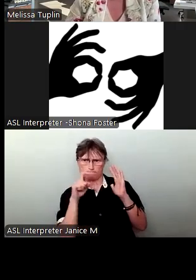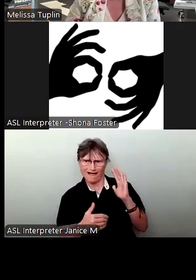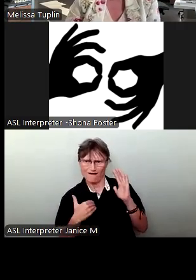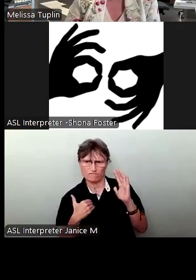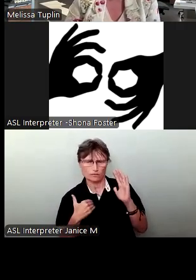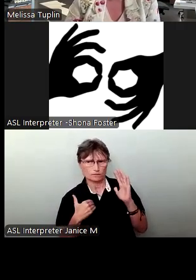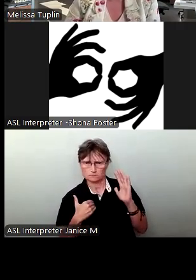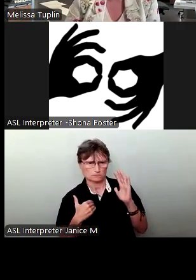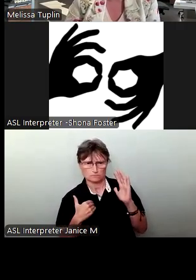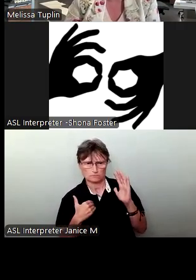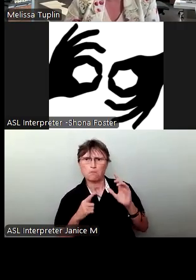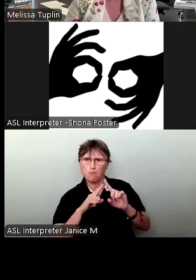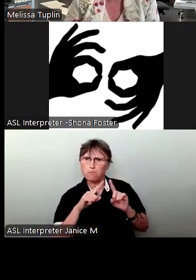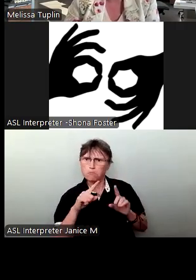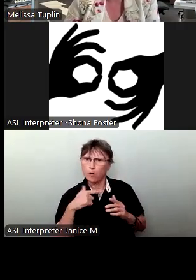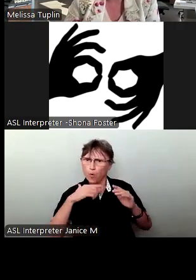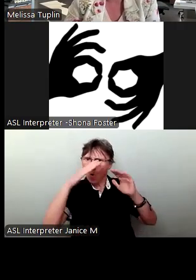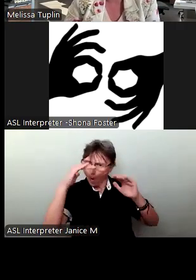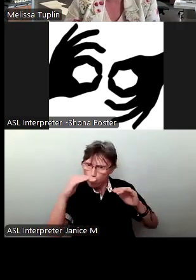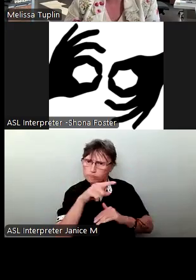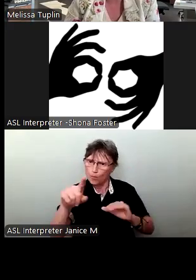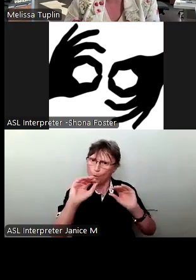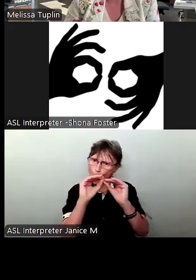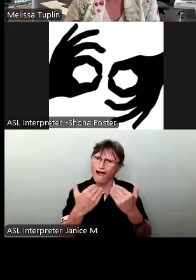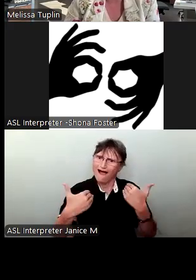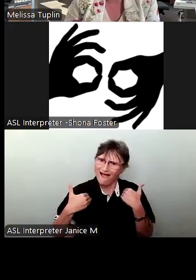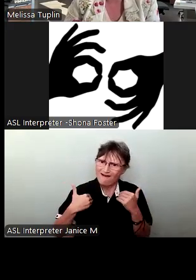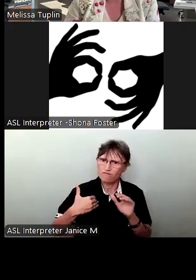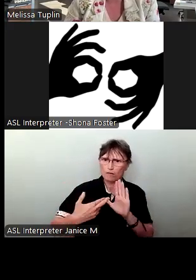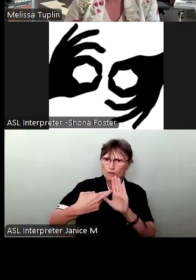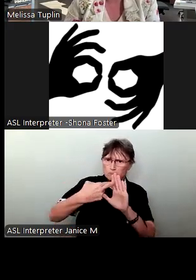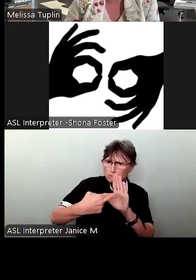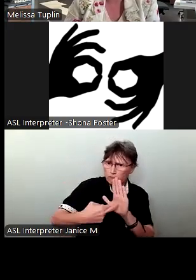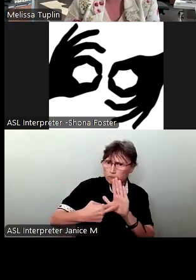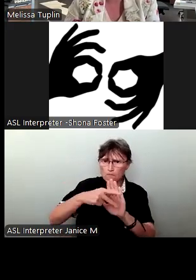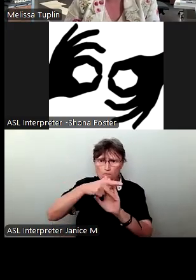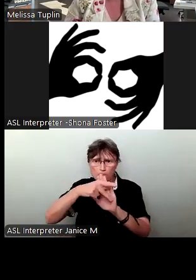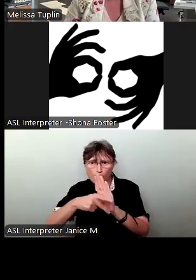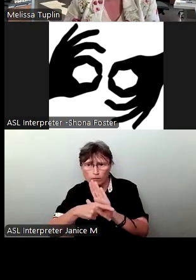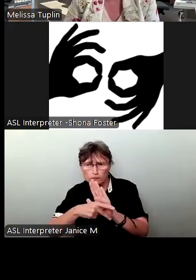but having some protocols or policies in place does speak to your organizational governance and